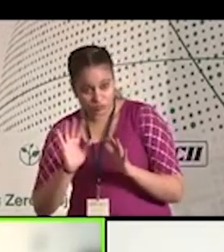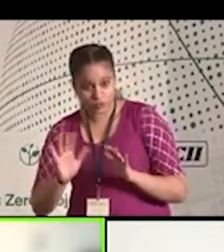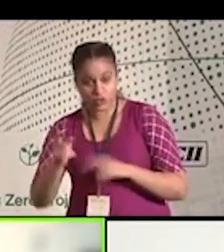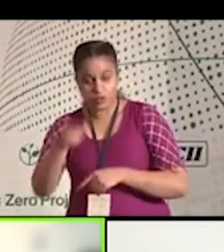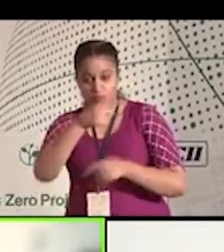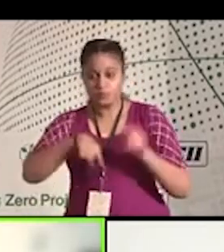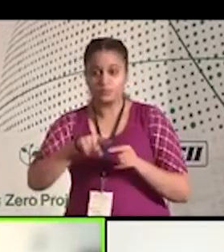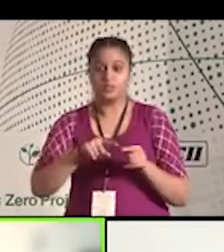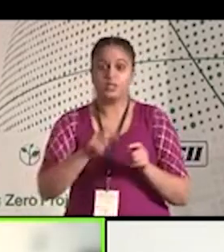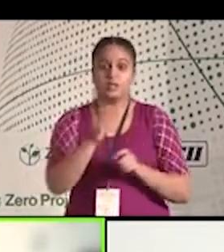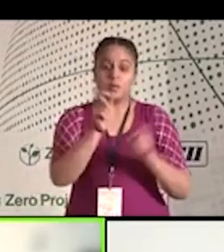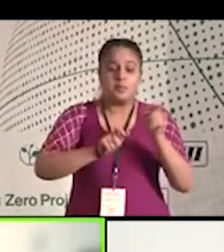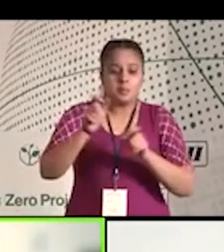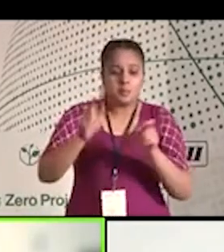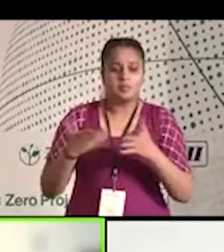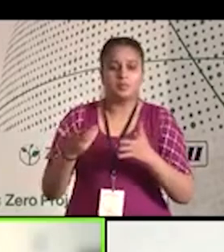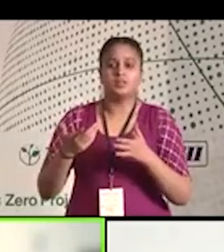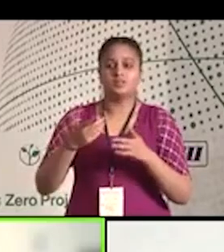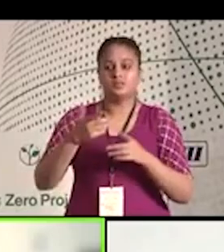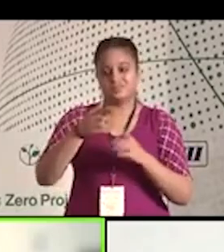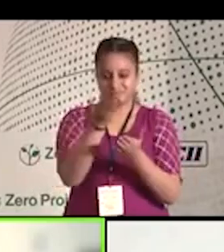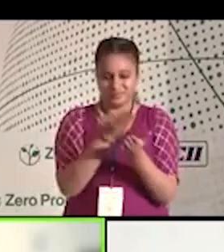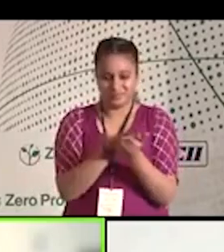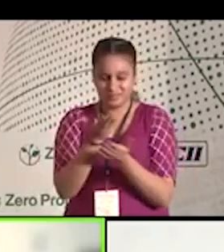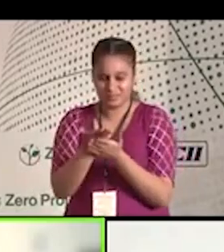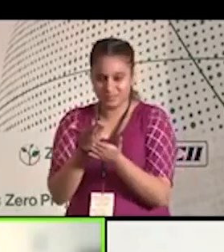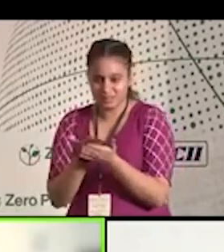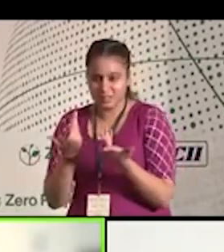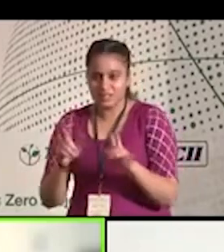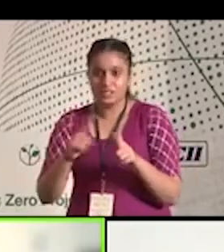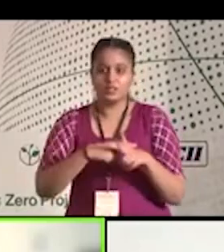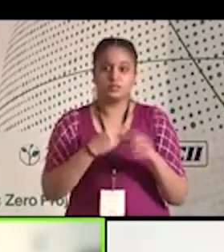with disabilities and employers seeking diverse talent pool.